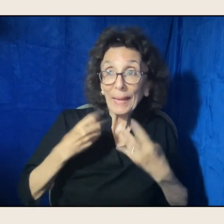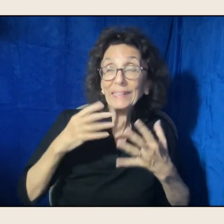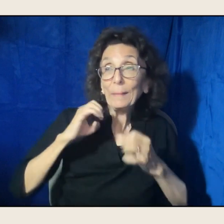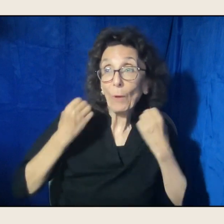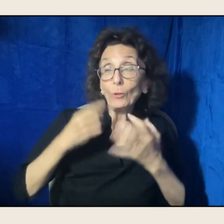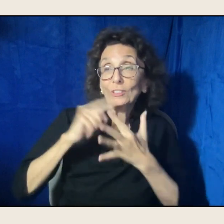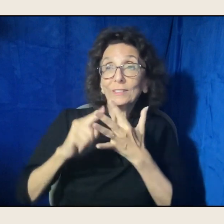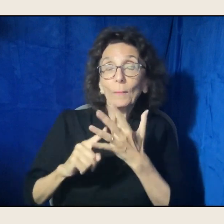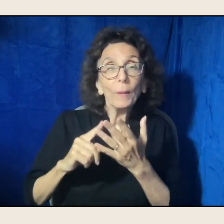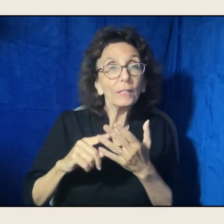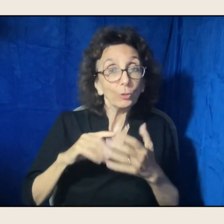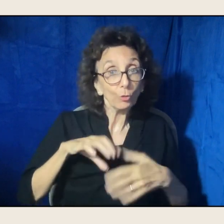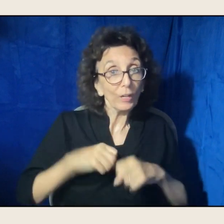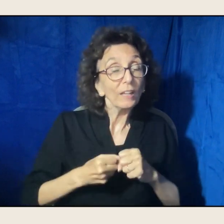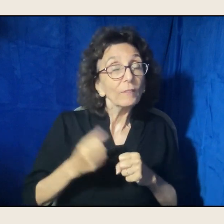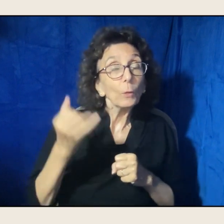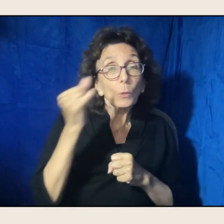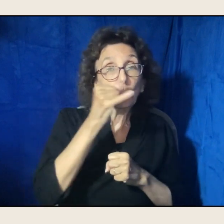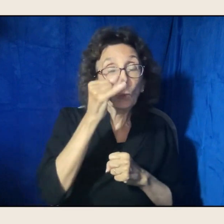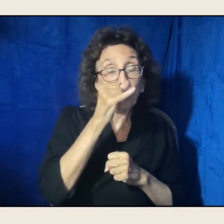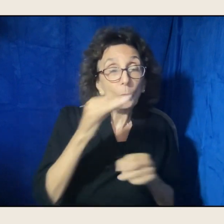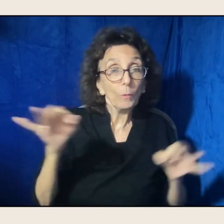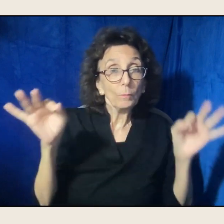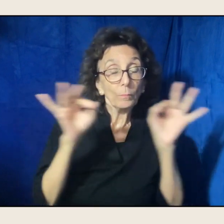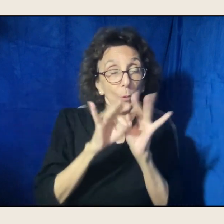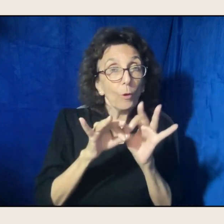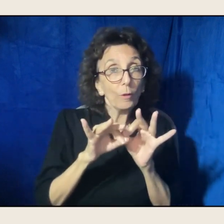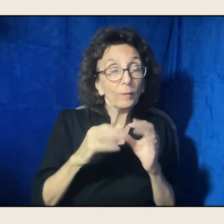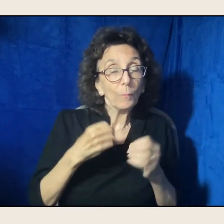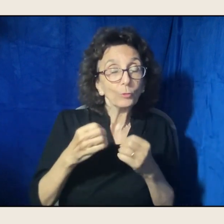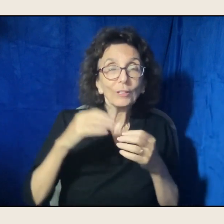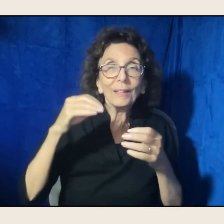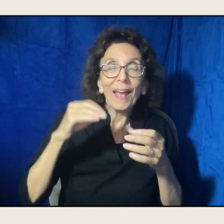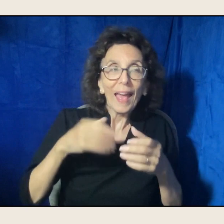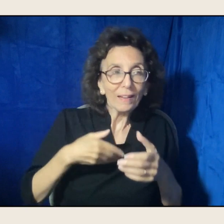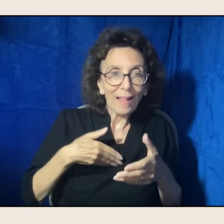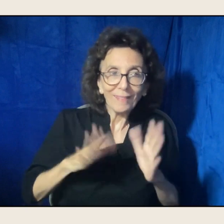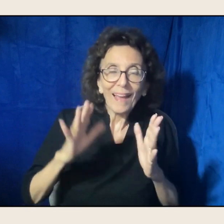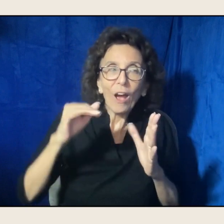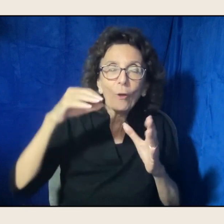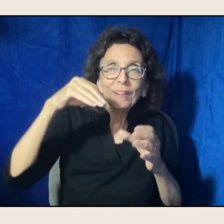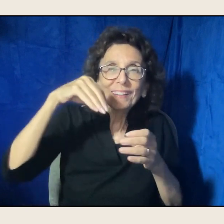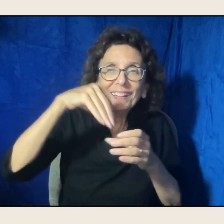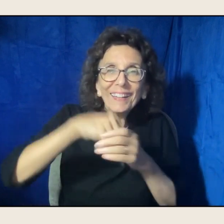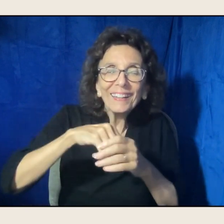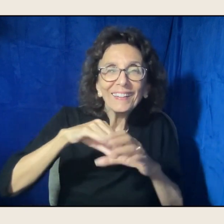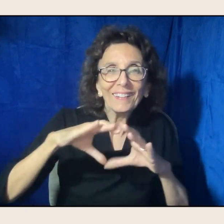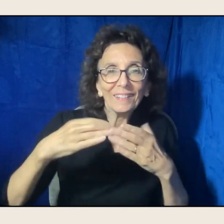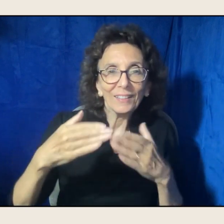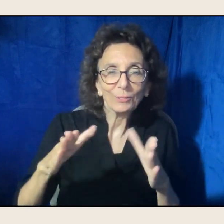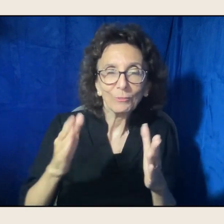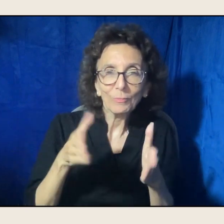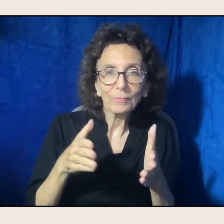Within the space of the classroom, without naming the elephant in the room